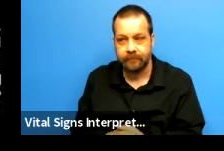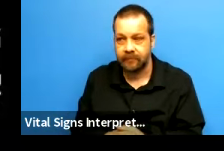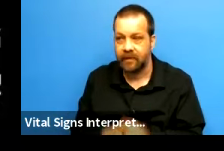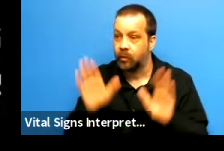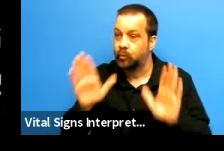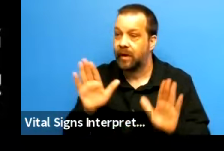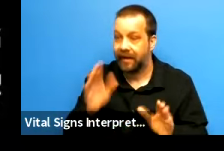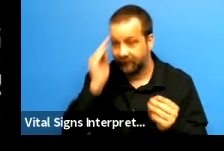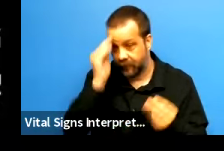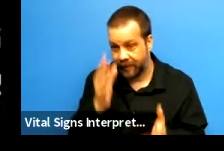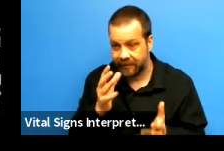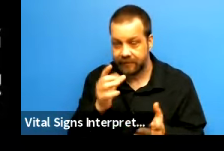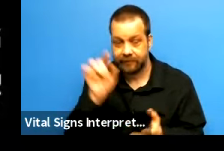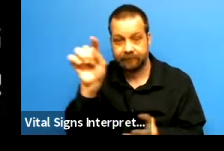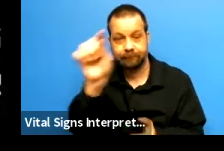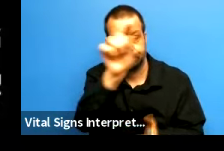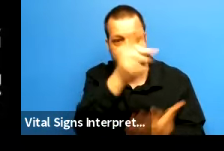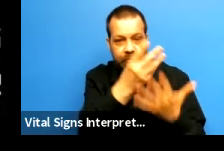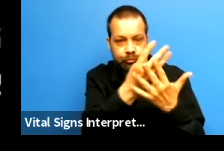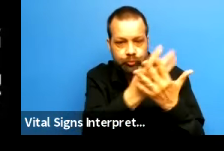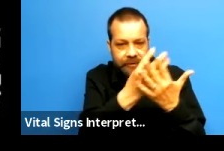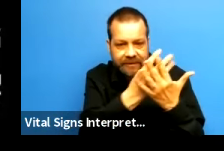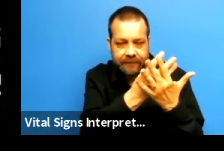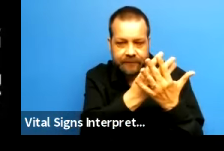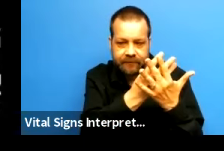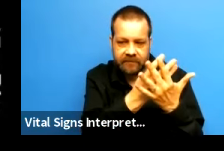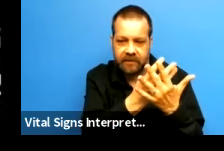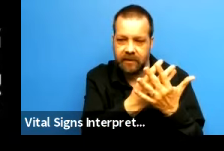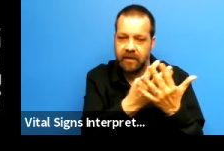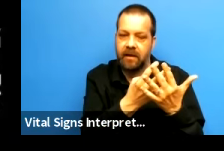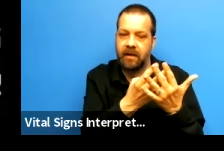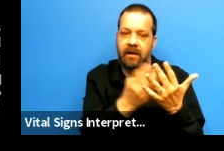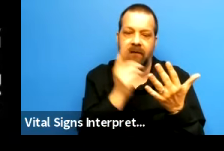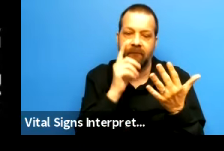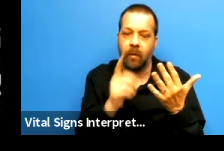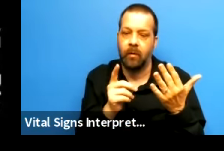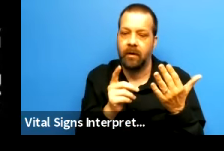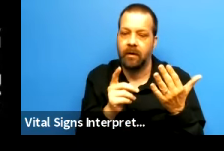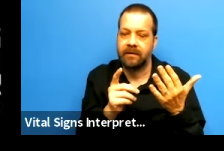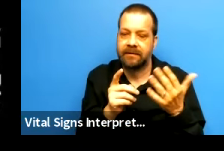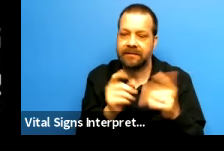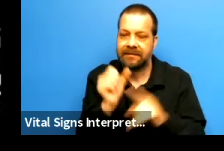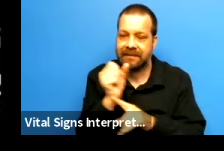when you're screening for symptoms. Using the contact free thermometers.